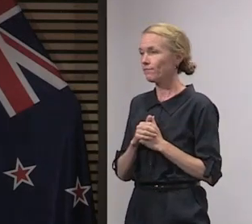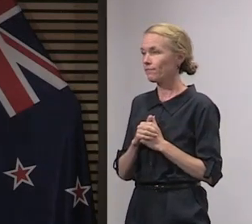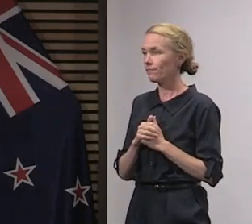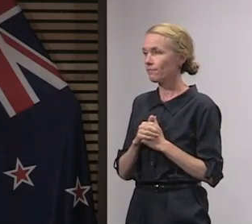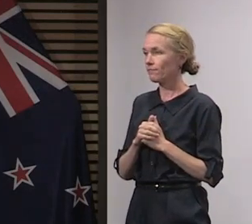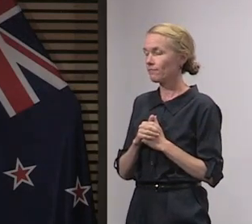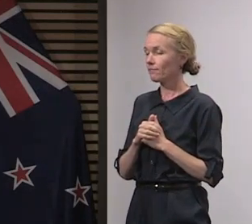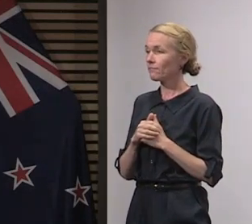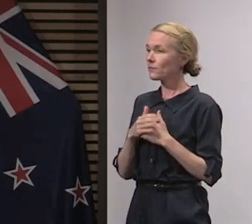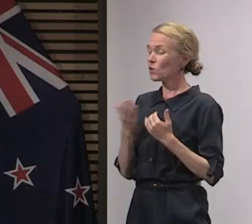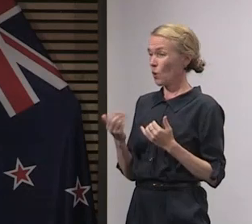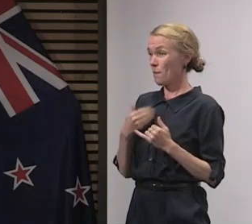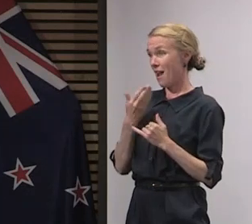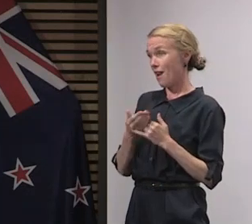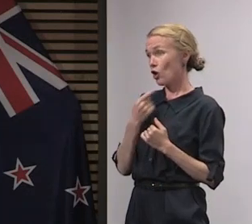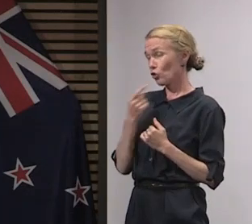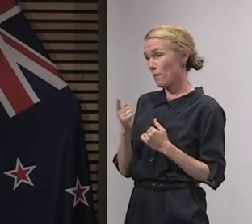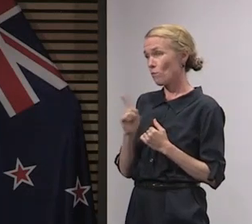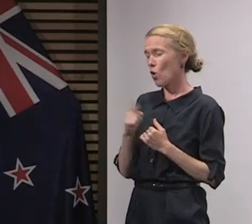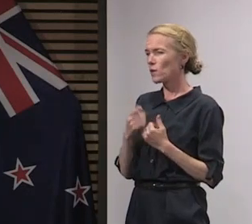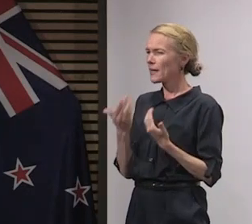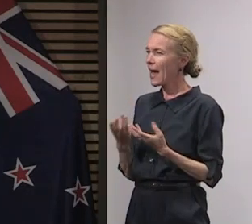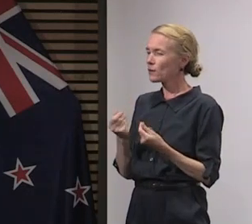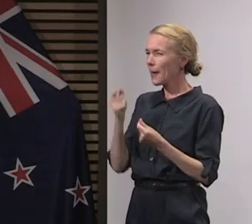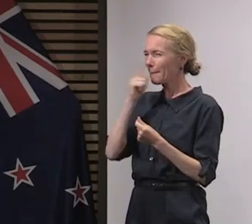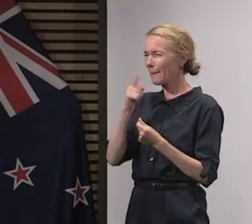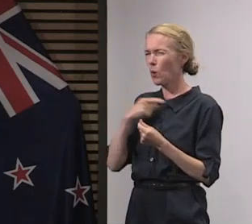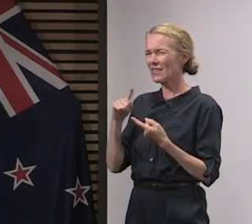symptoms. A final couple of comments from me, I gather